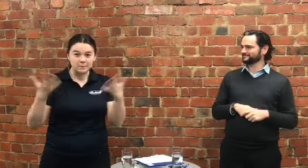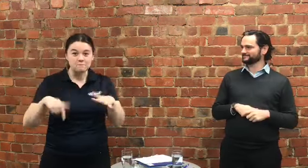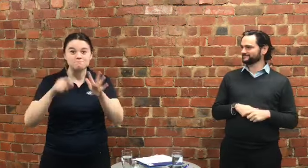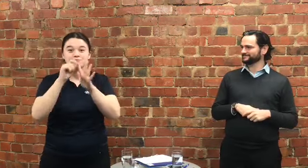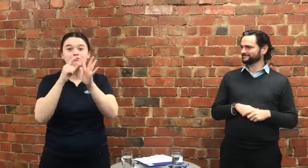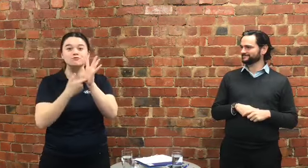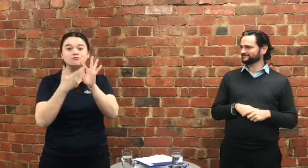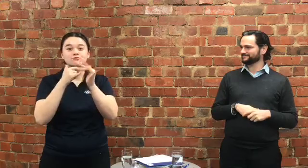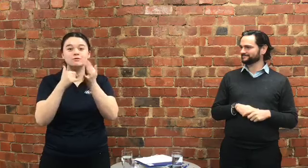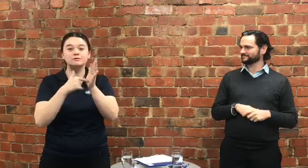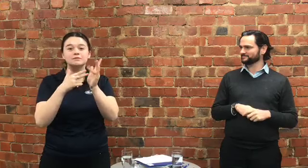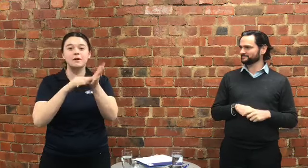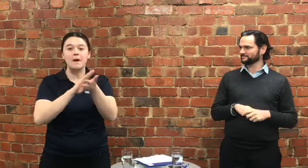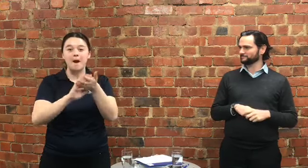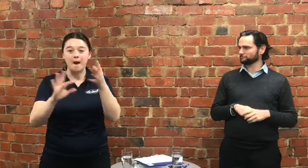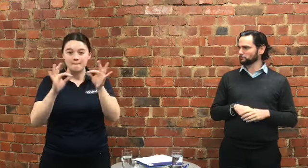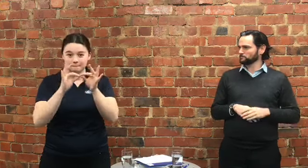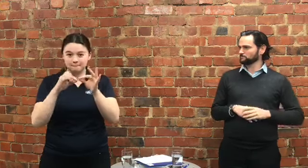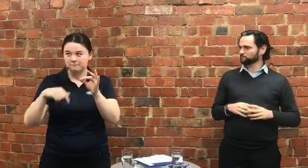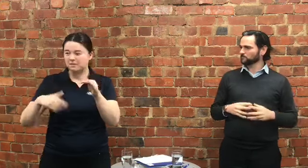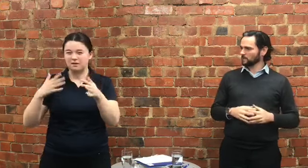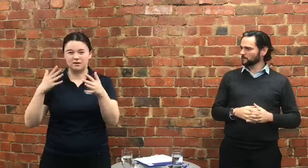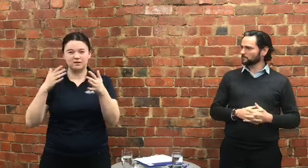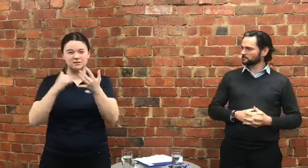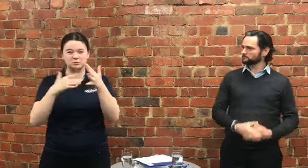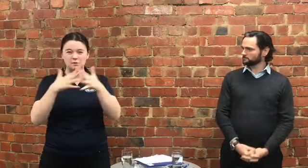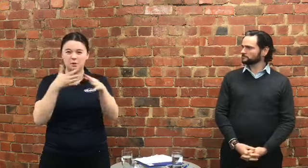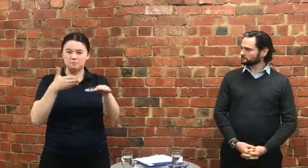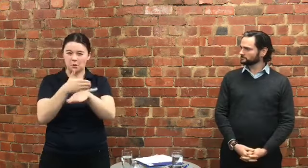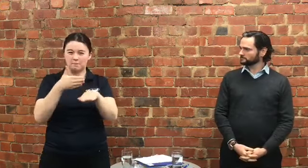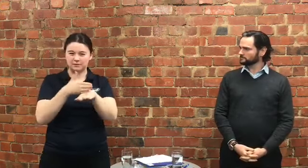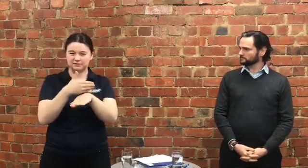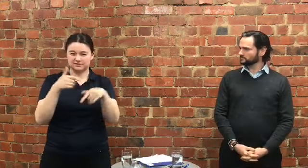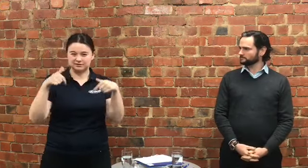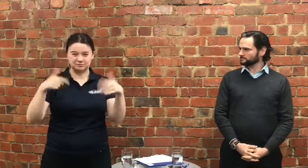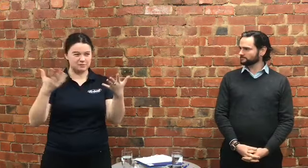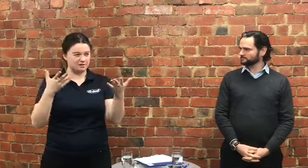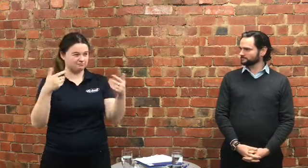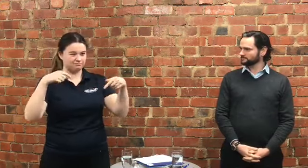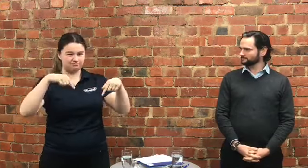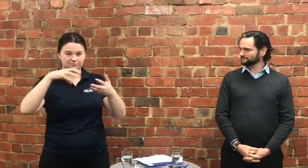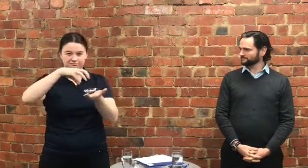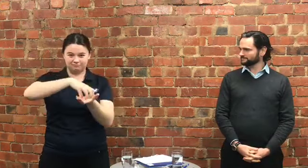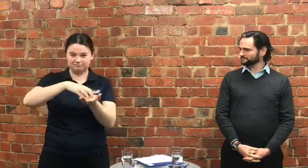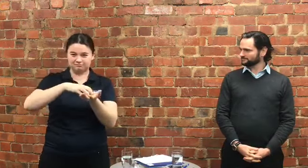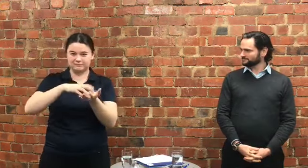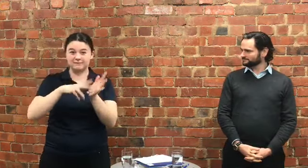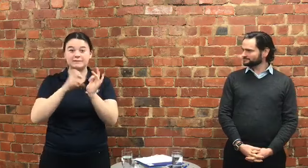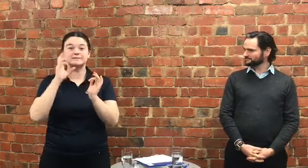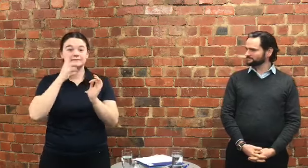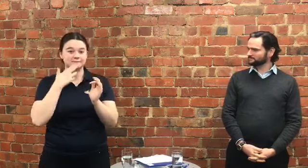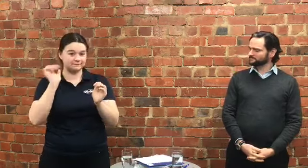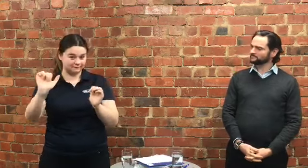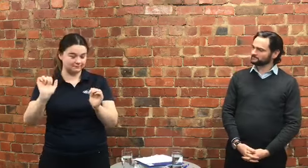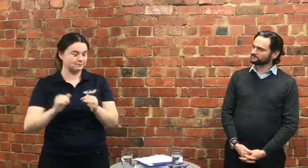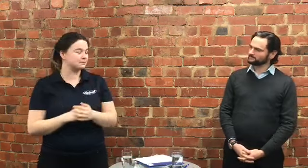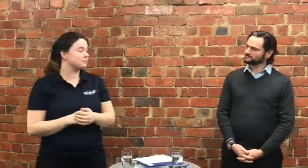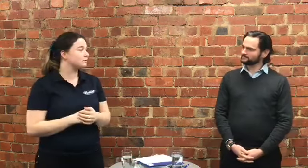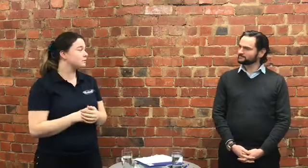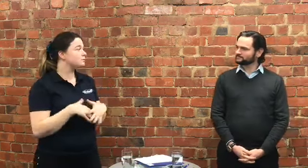Hello to one and all. Welcome to the Preston Hub. This is SensWide Employment Services